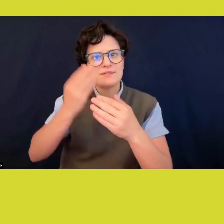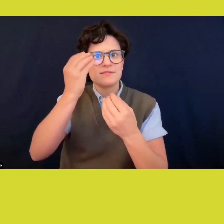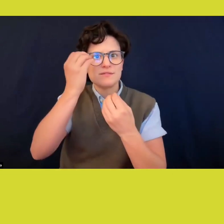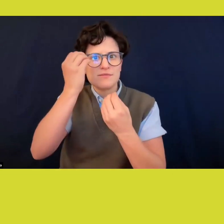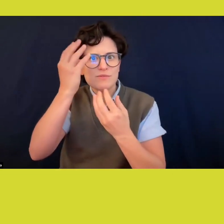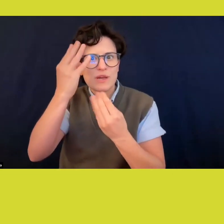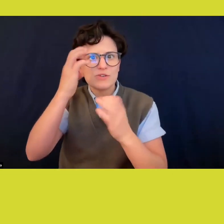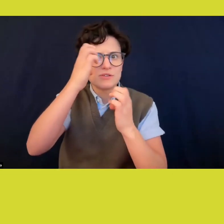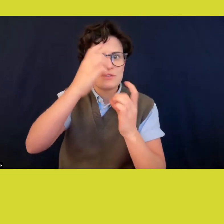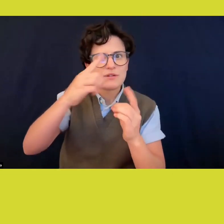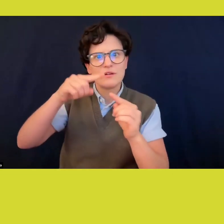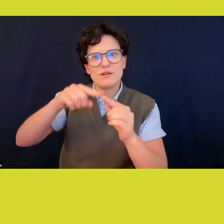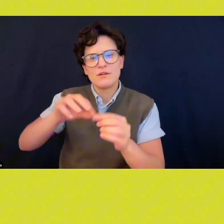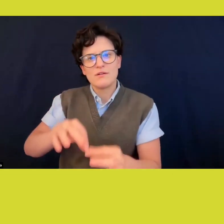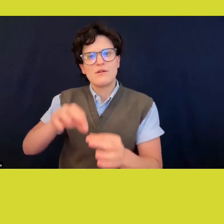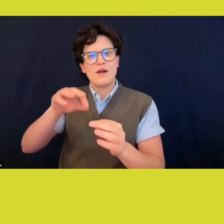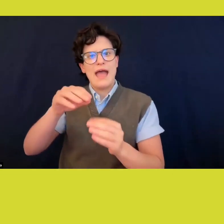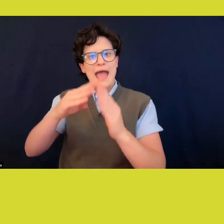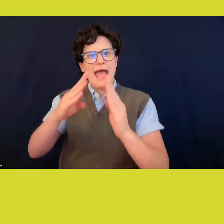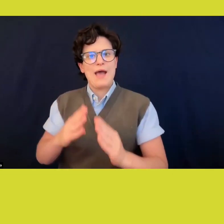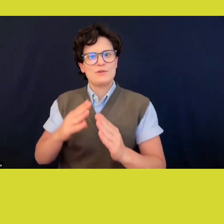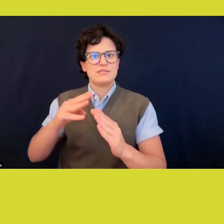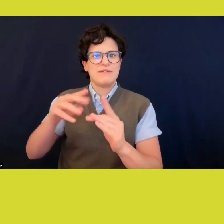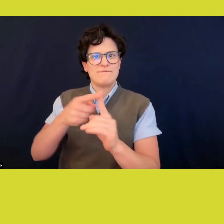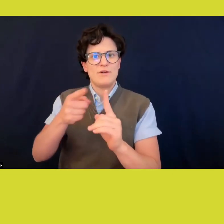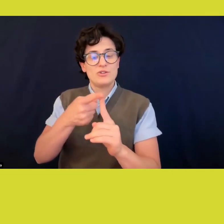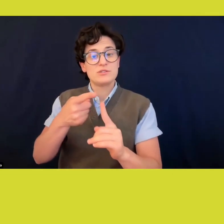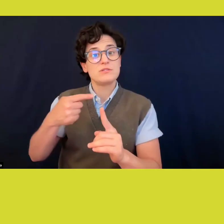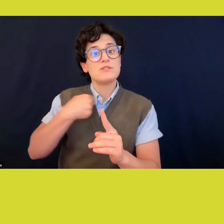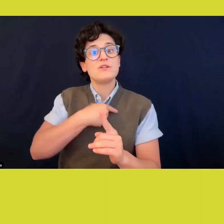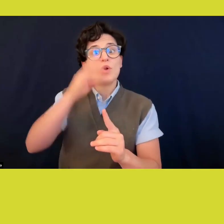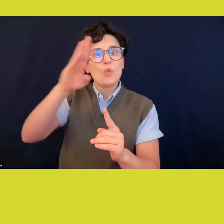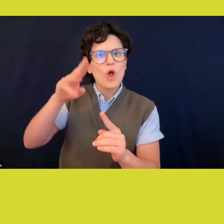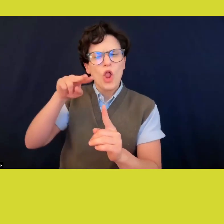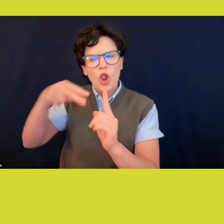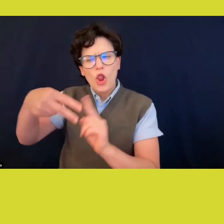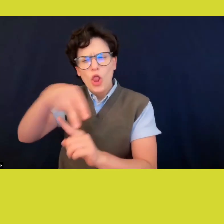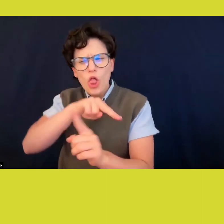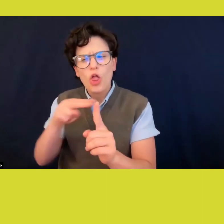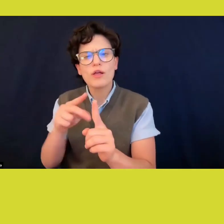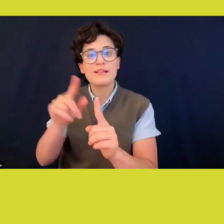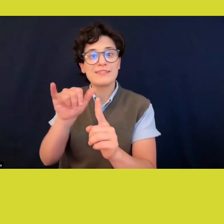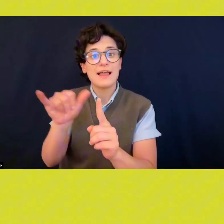We will look at Housing First from a variety of lenses, including that of a service provider and researcher